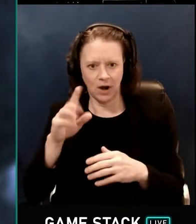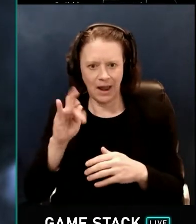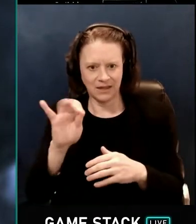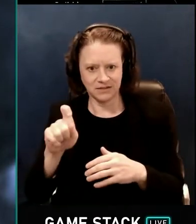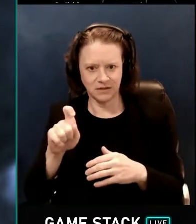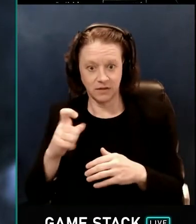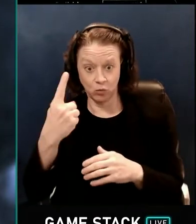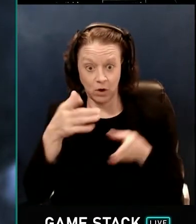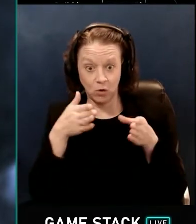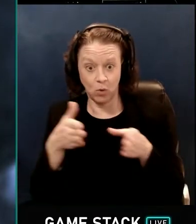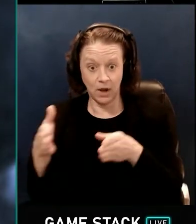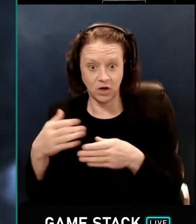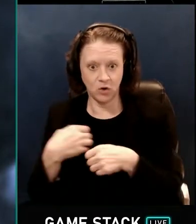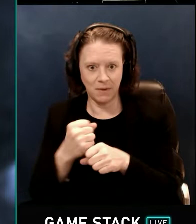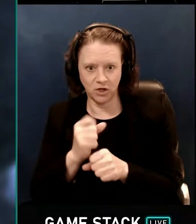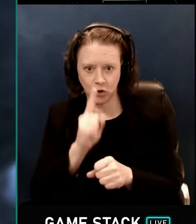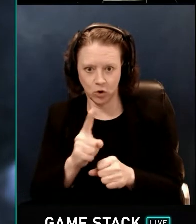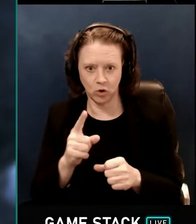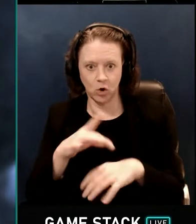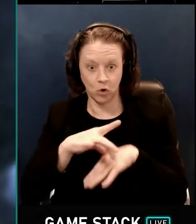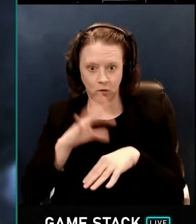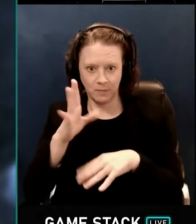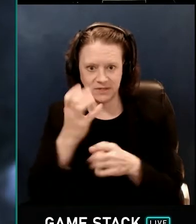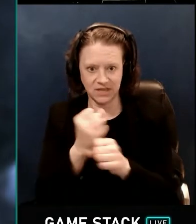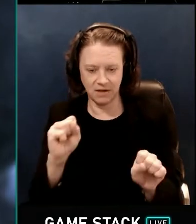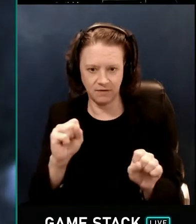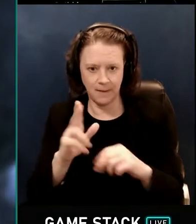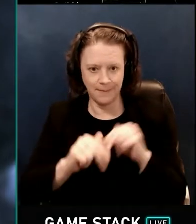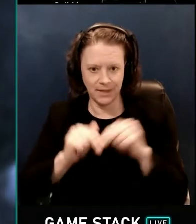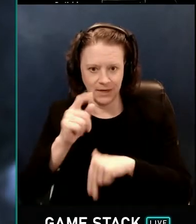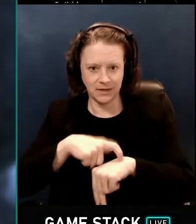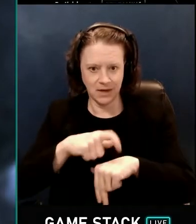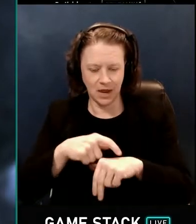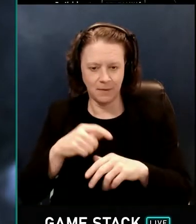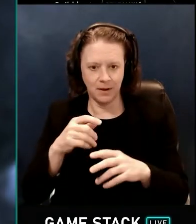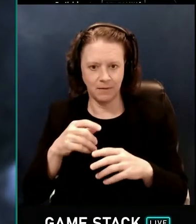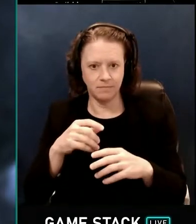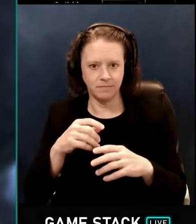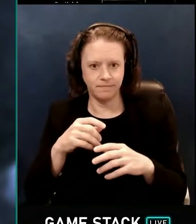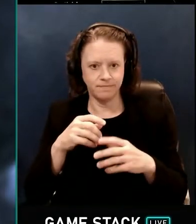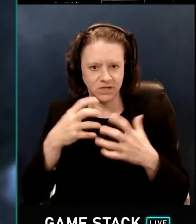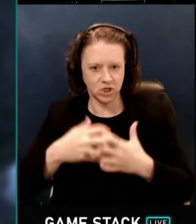build a time machine. Alex’s shots would be sent back in time a fraction of a second,